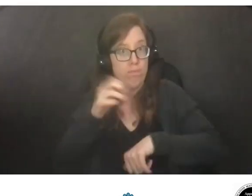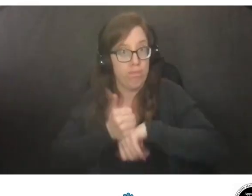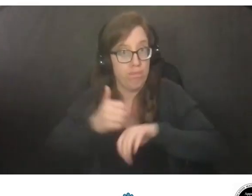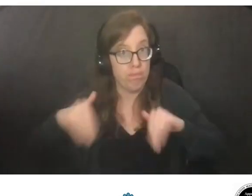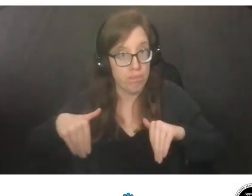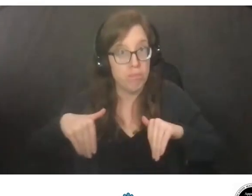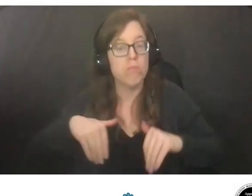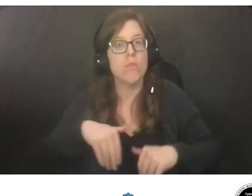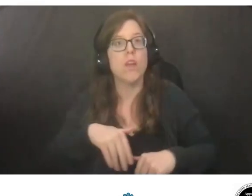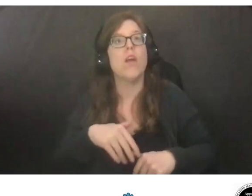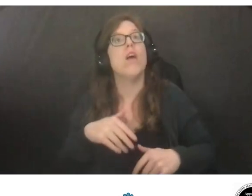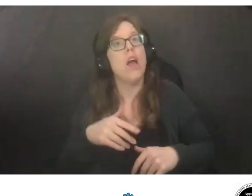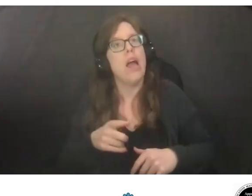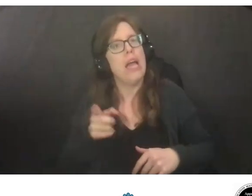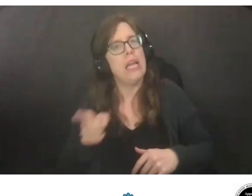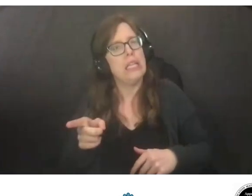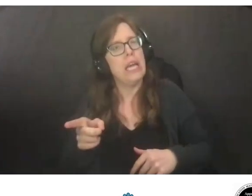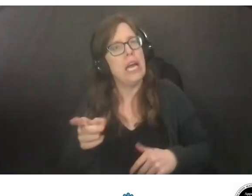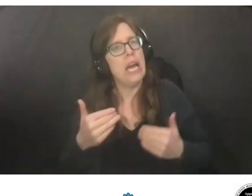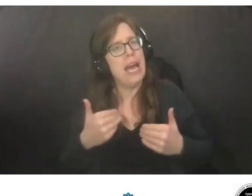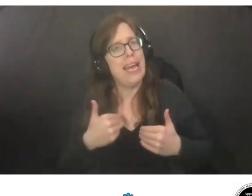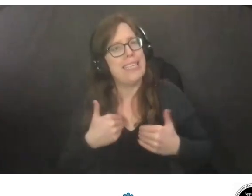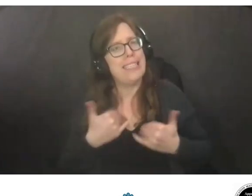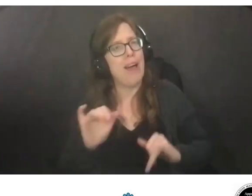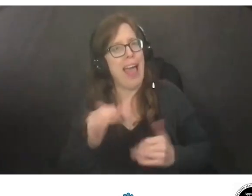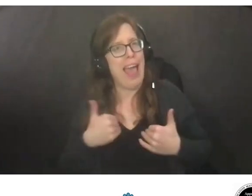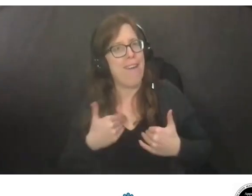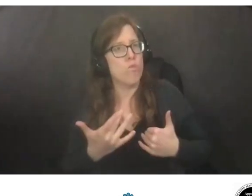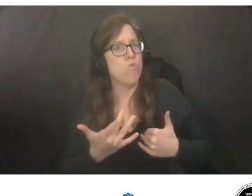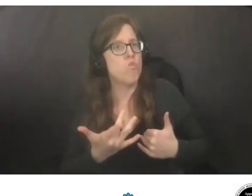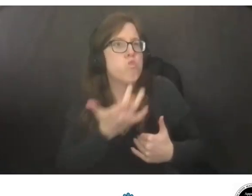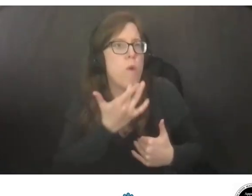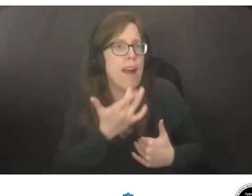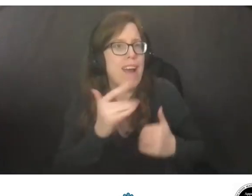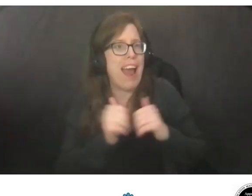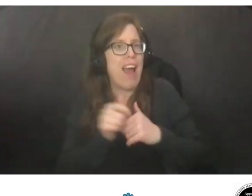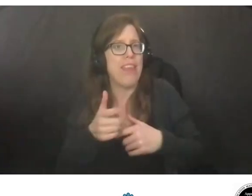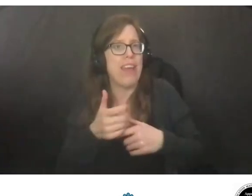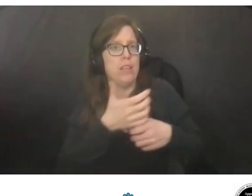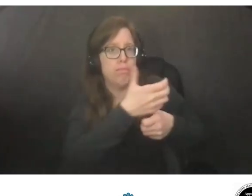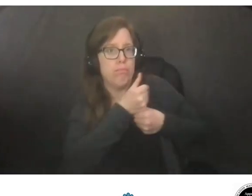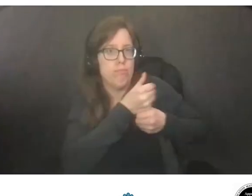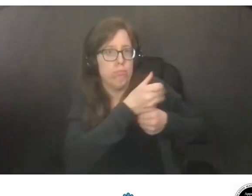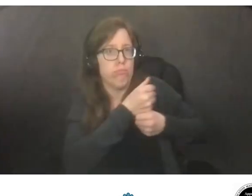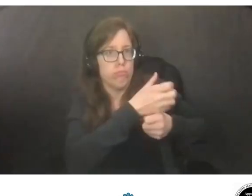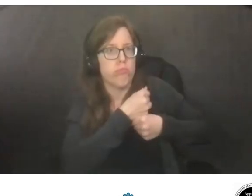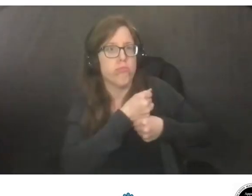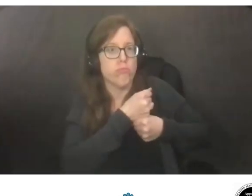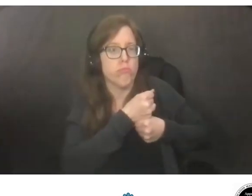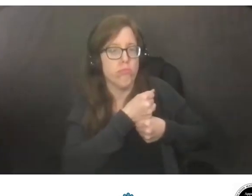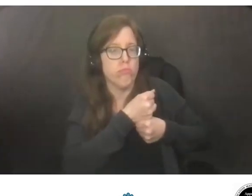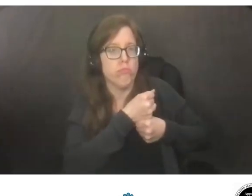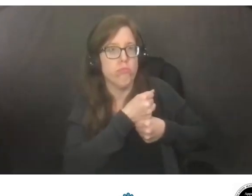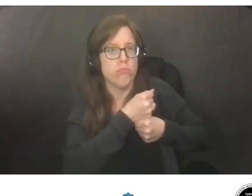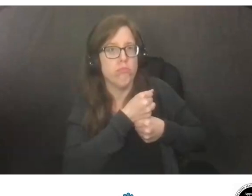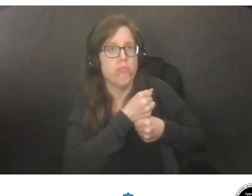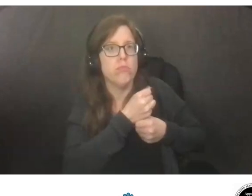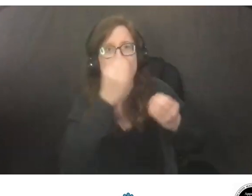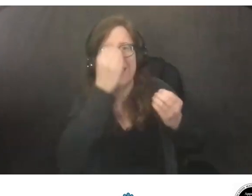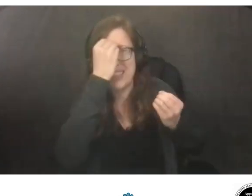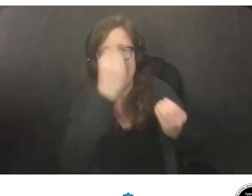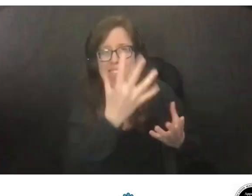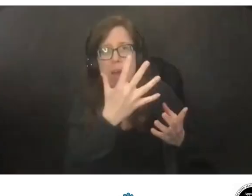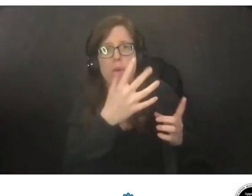they probably still have strong preferences about how they receive this environmental information,